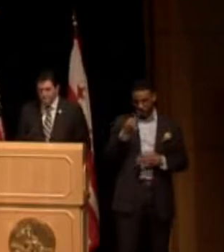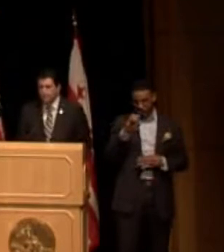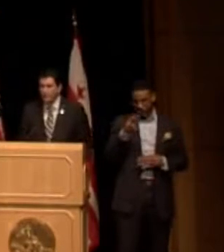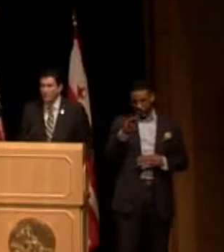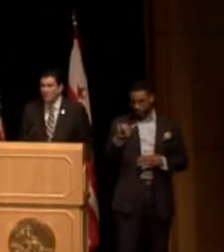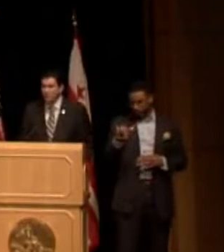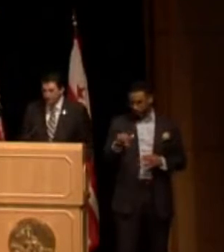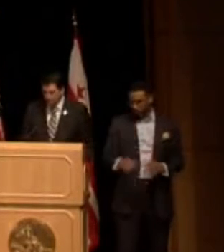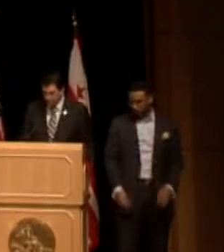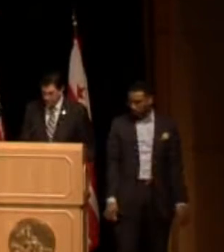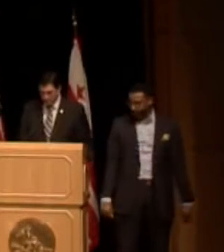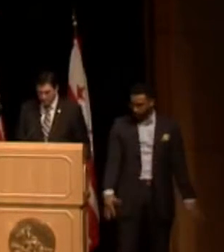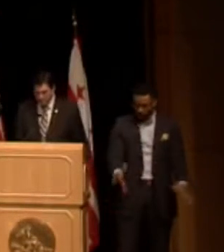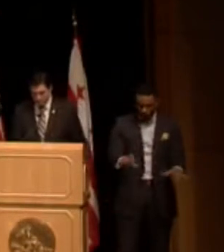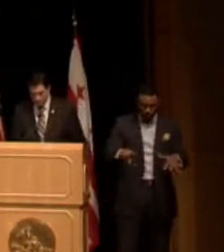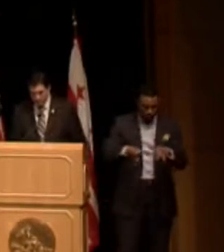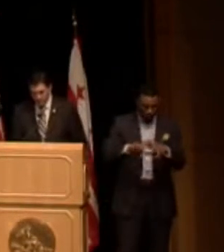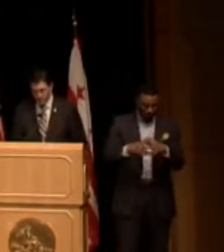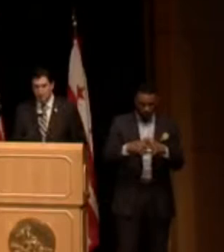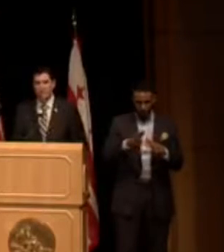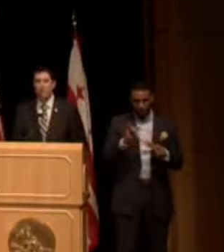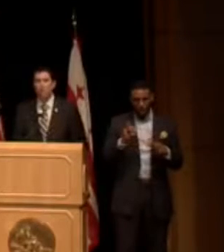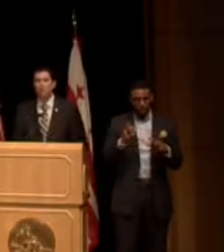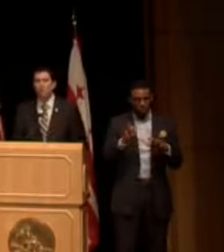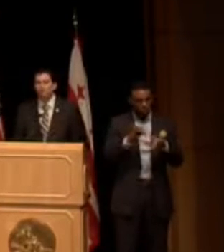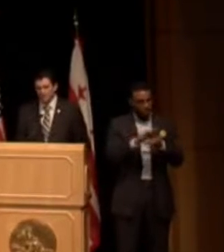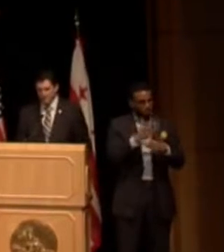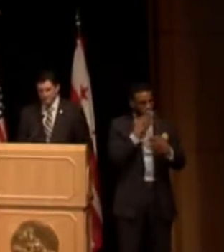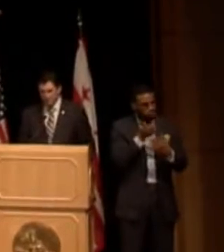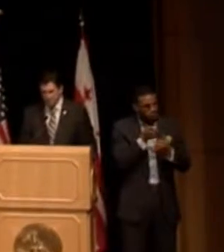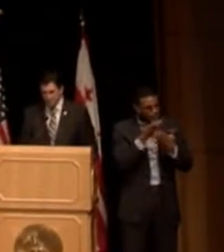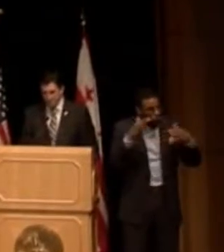I WOULD LIKE TO BEGIN BY EXTENDING A WARM WELCOME TO